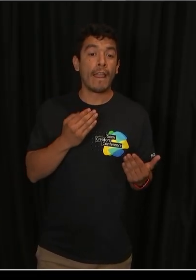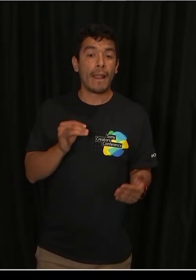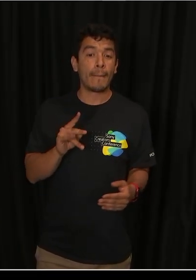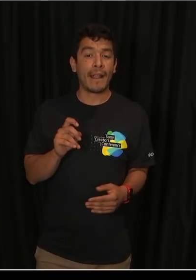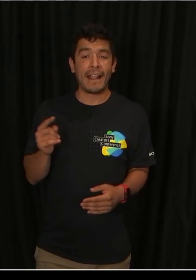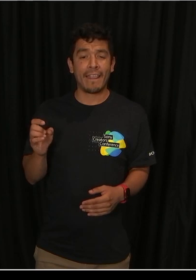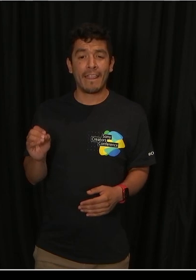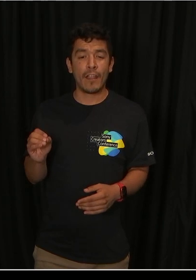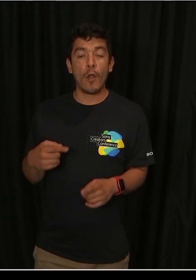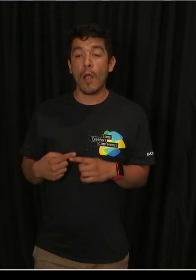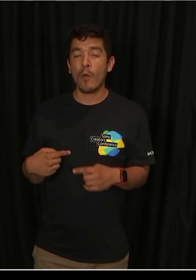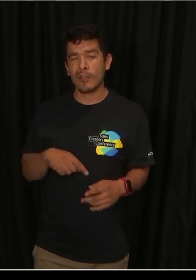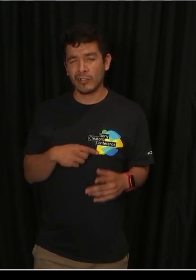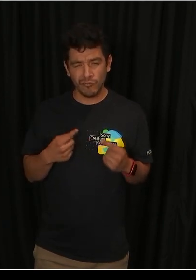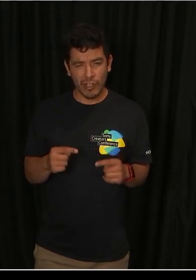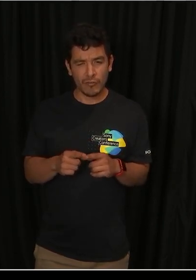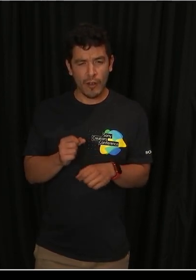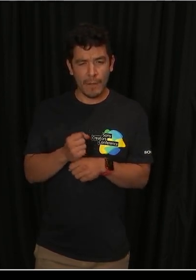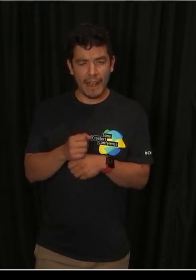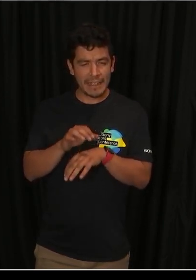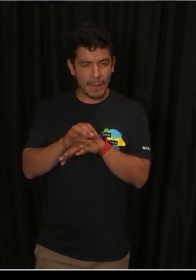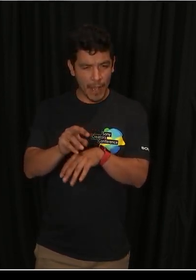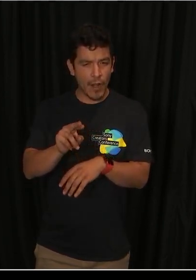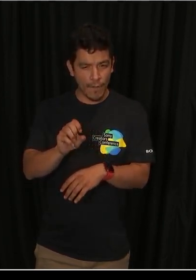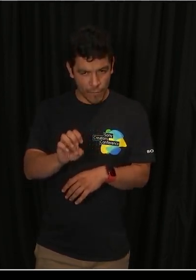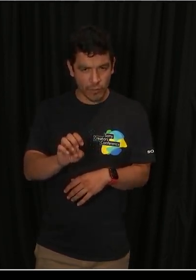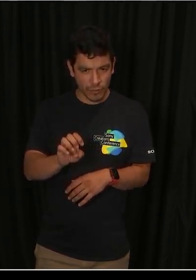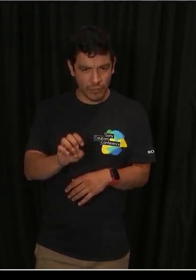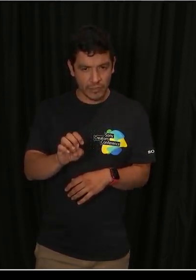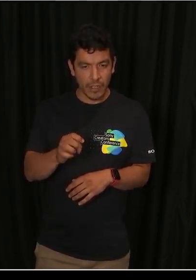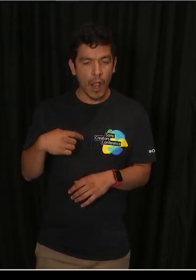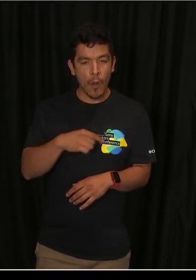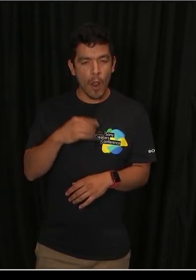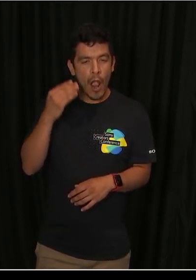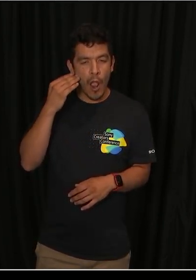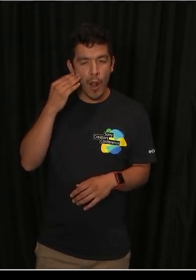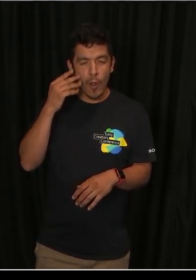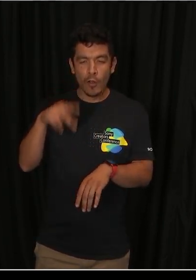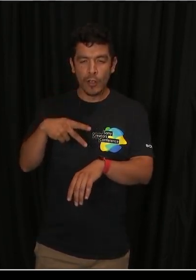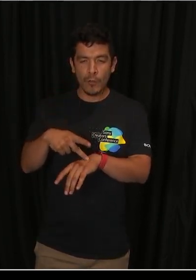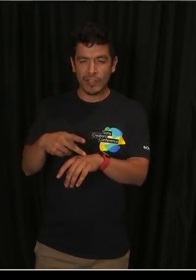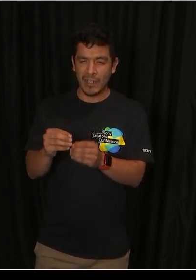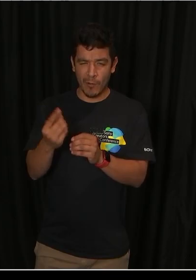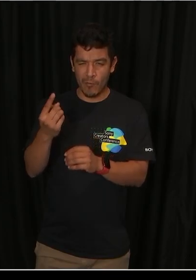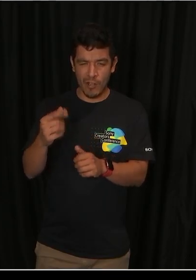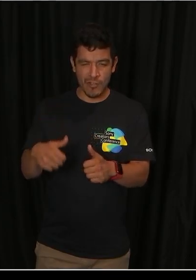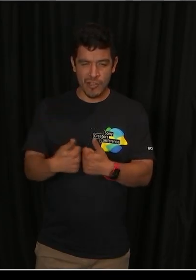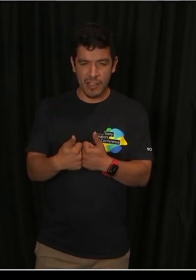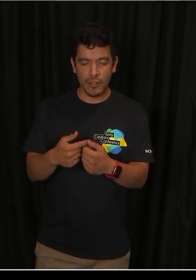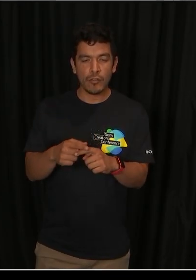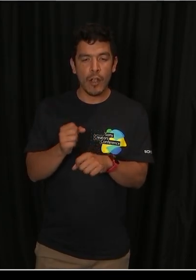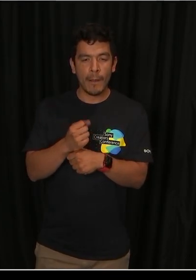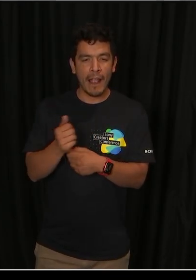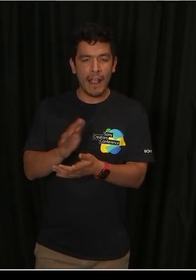When we set out to make Spider-Man Across the Spider-Verse, we knew the principal challenge would be to create a film that pushed the envelope